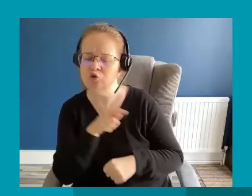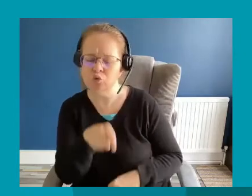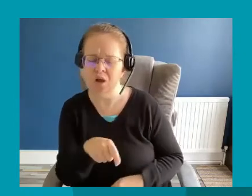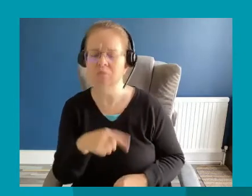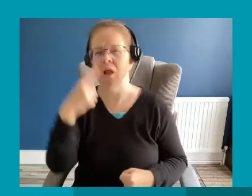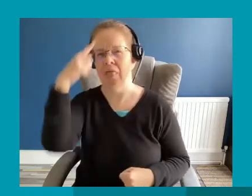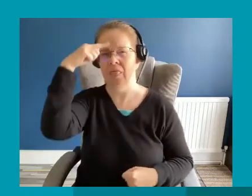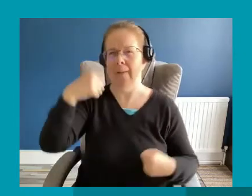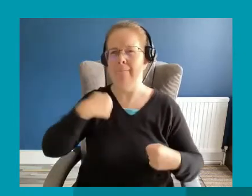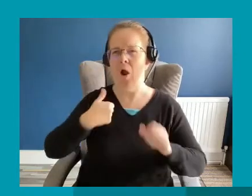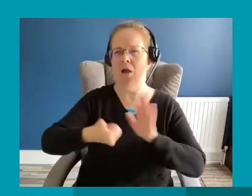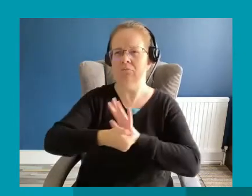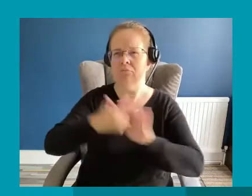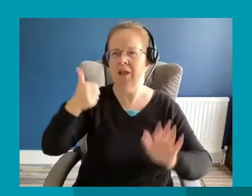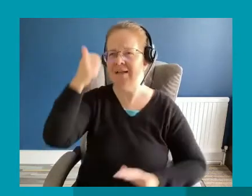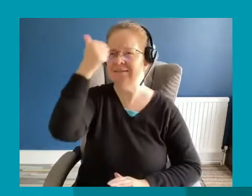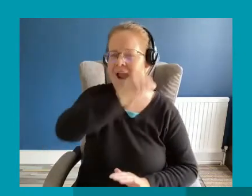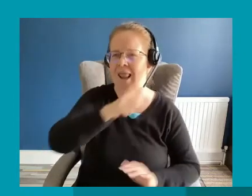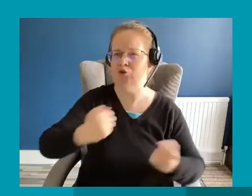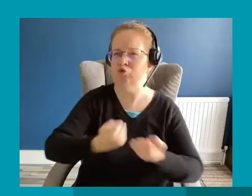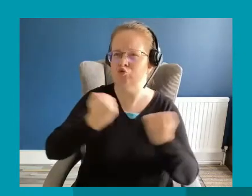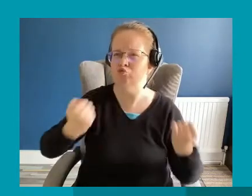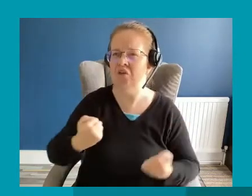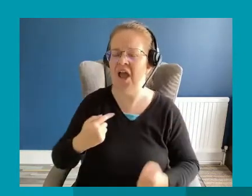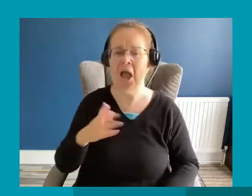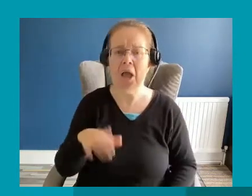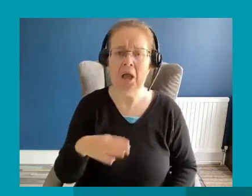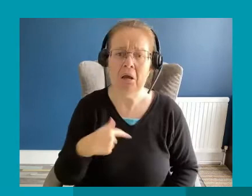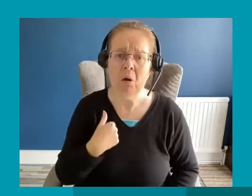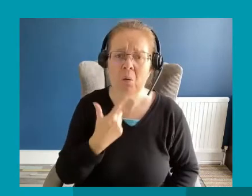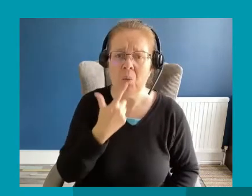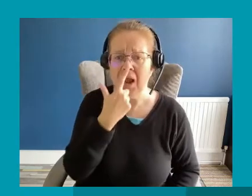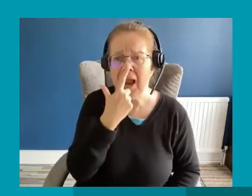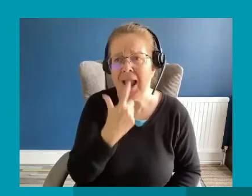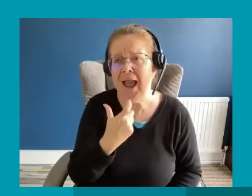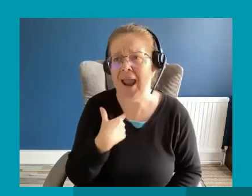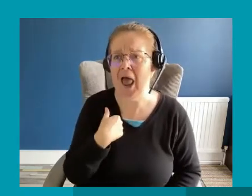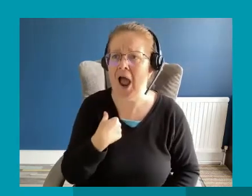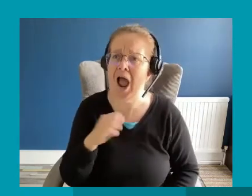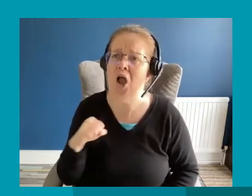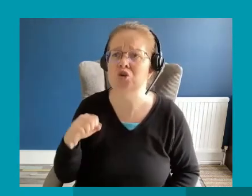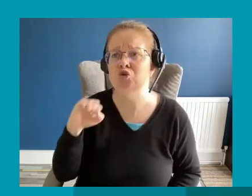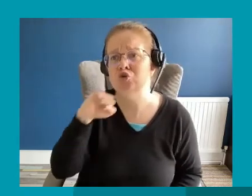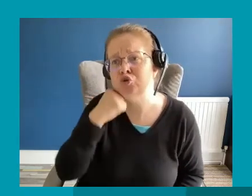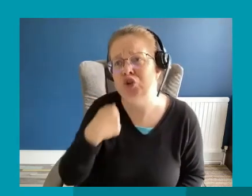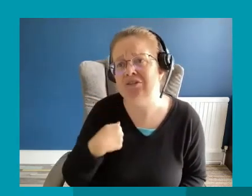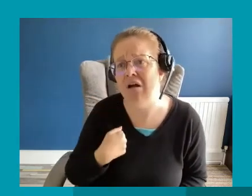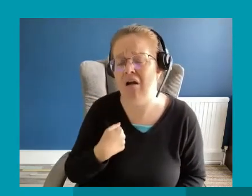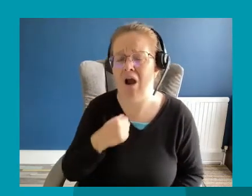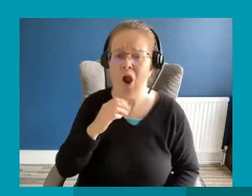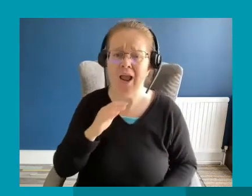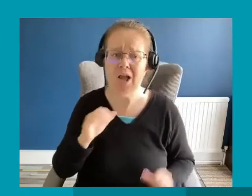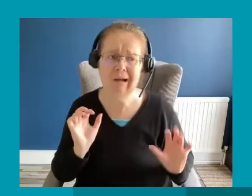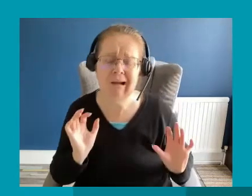talents and your strengths. You don't want to be thinking can I, should I, would I, but you wanna come at it from a position of strength so we